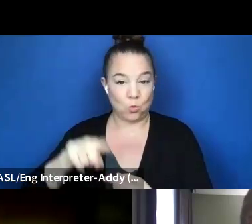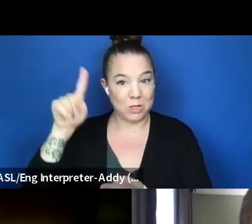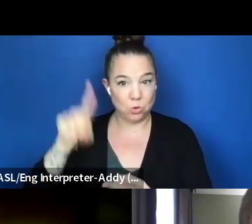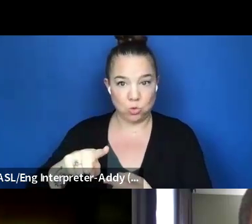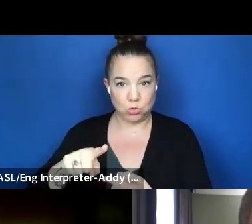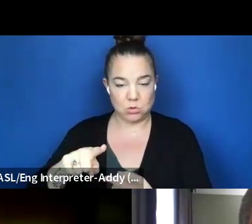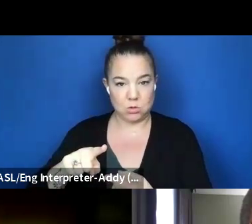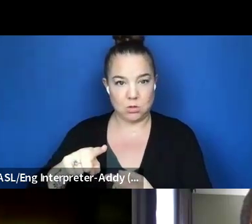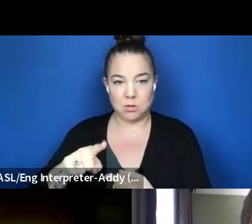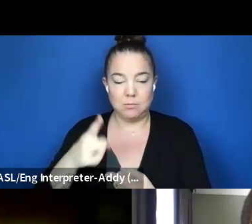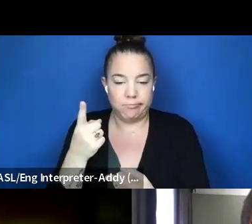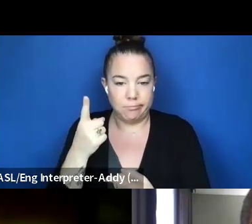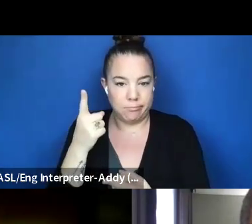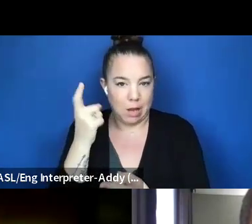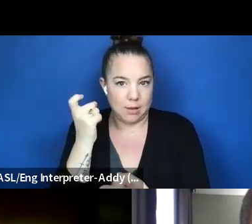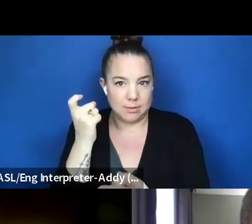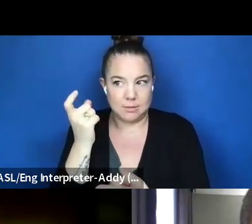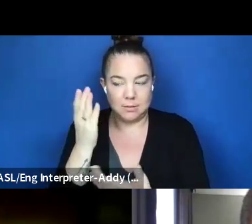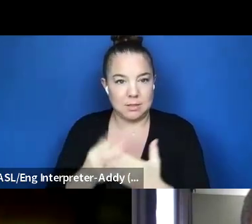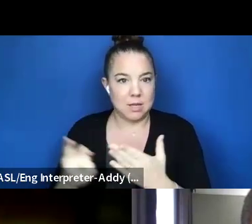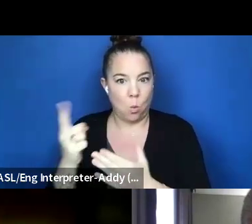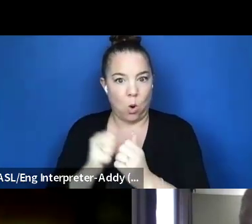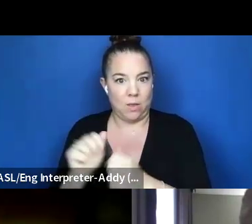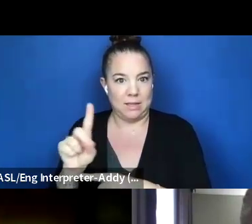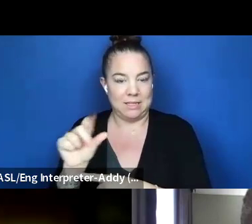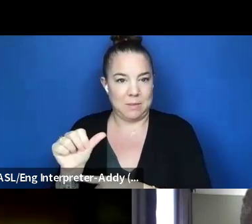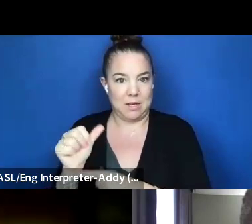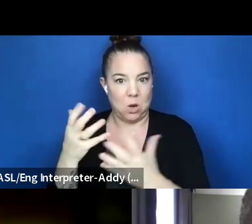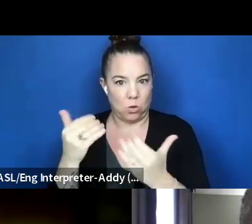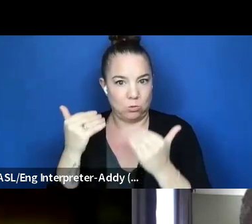Adeleigh Belyeu: just simply because somebody with a disability wants to get married.